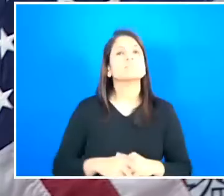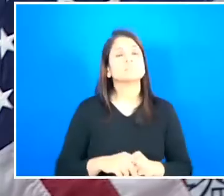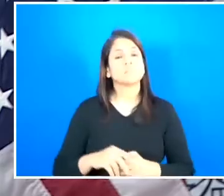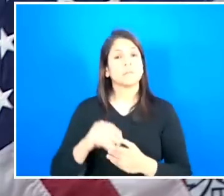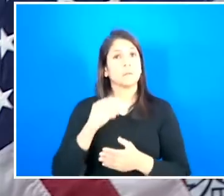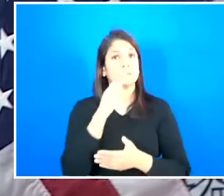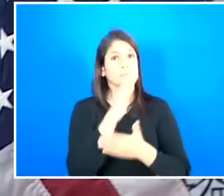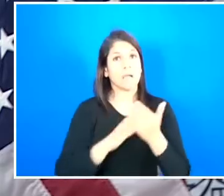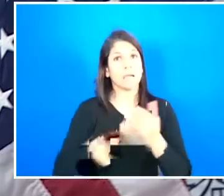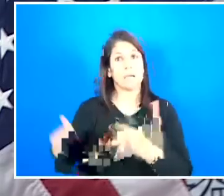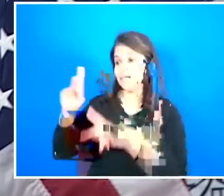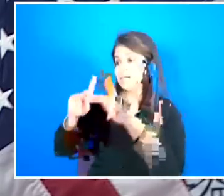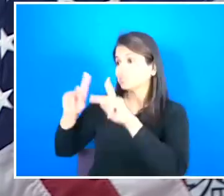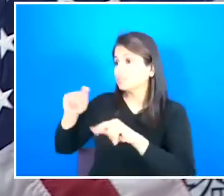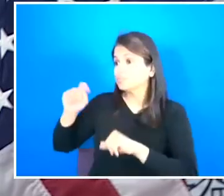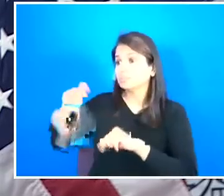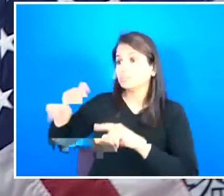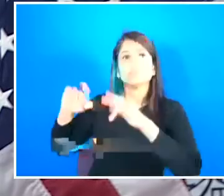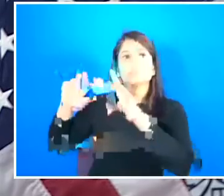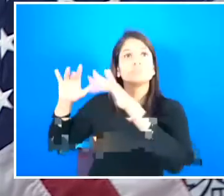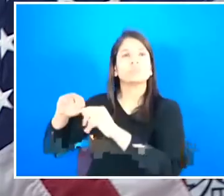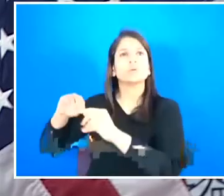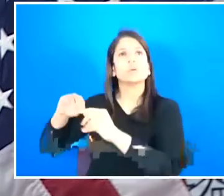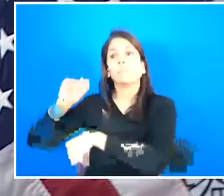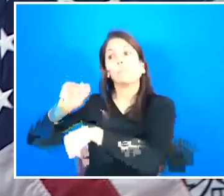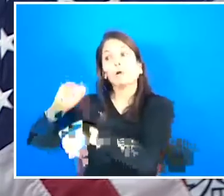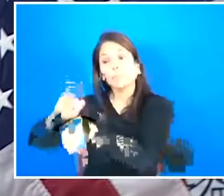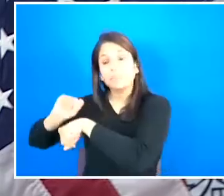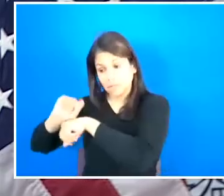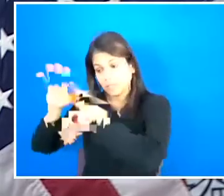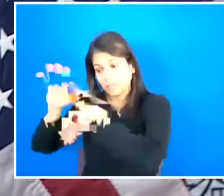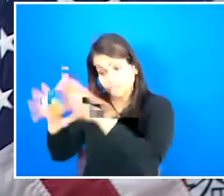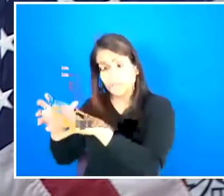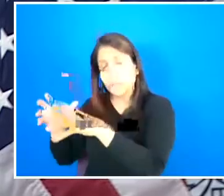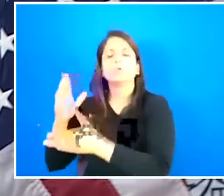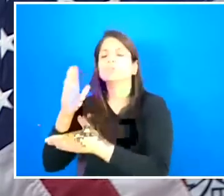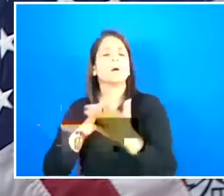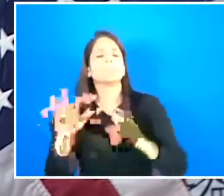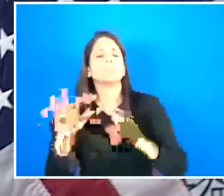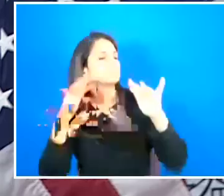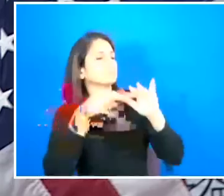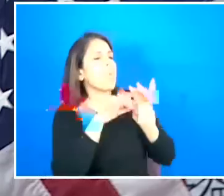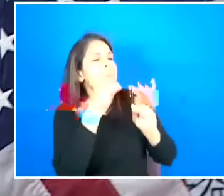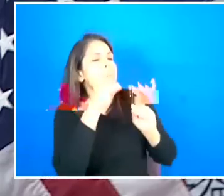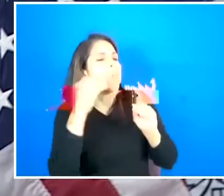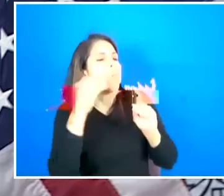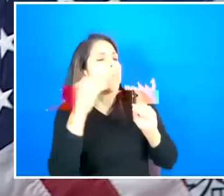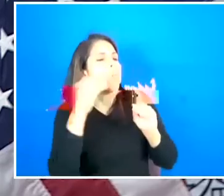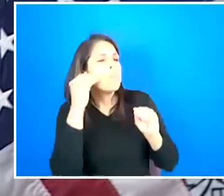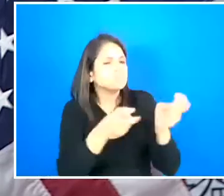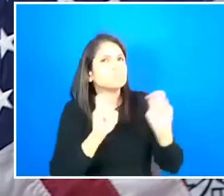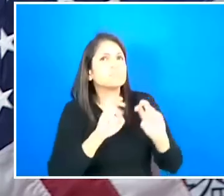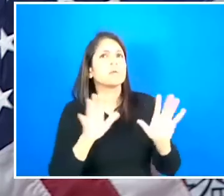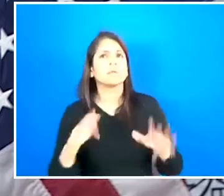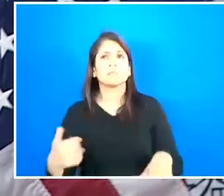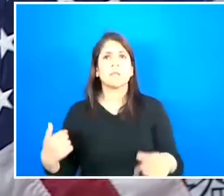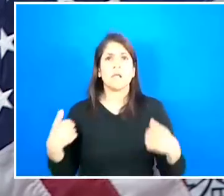SYNAGOGUES, SMALELR SYNAGOGUES, SOME IN HOMES, MADE VERY CLEAR, I